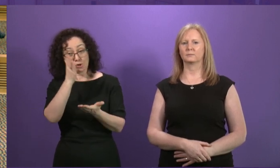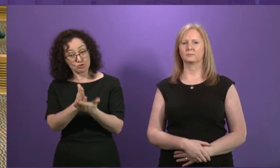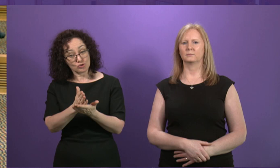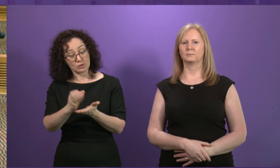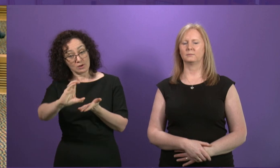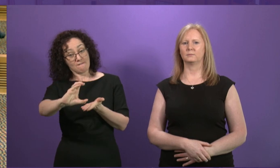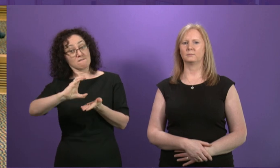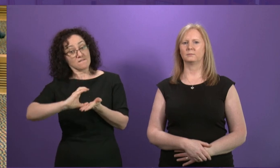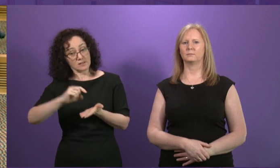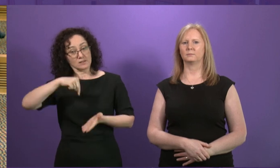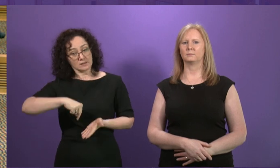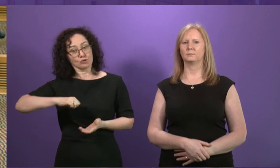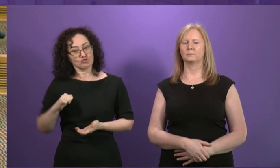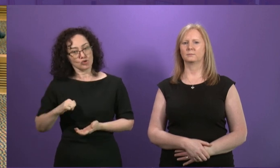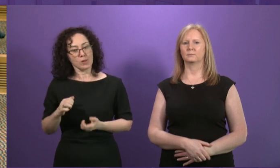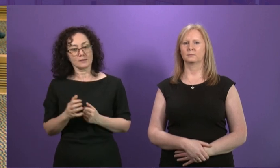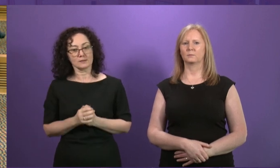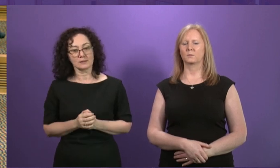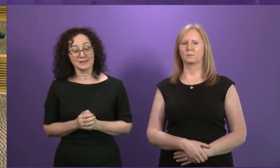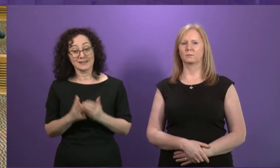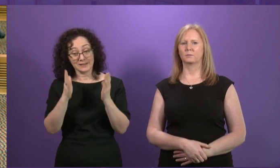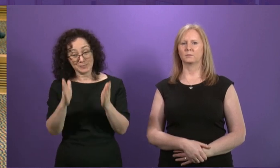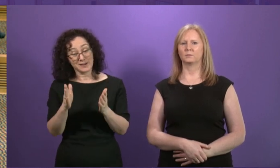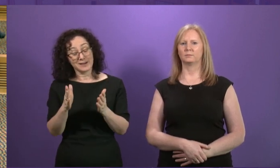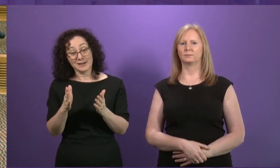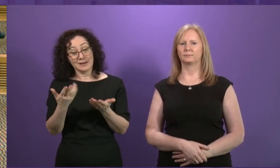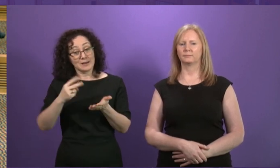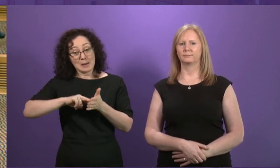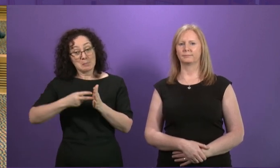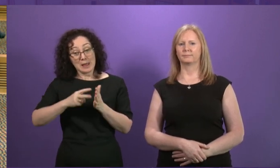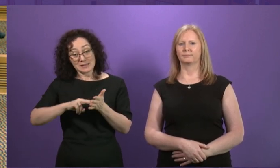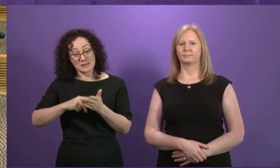the UK Government’s plans are, frankly, as clear as mud, but they suggest that Scotland